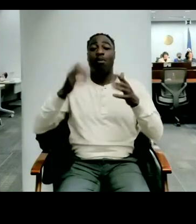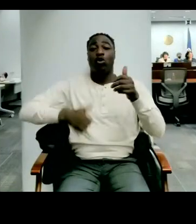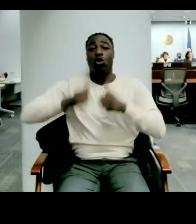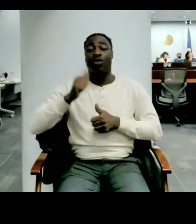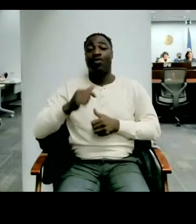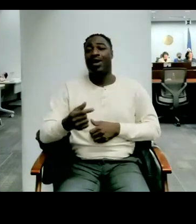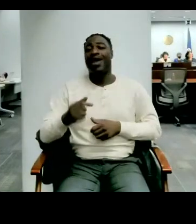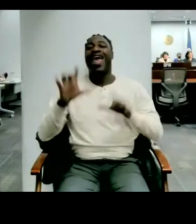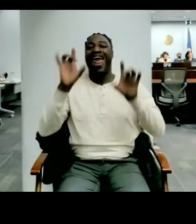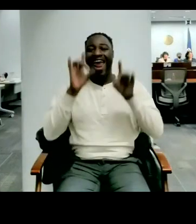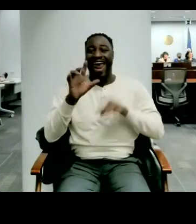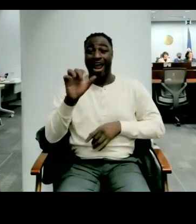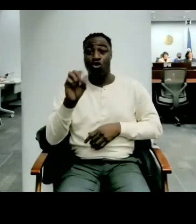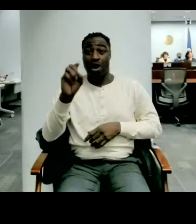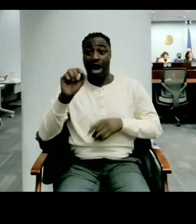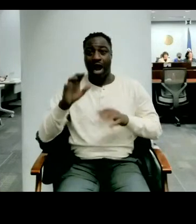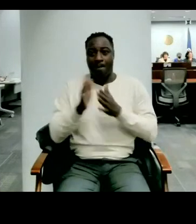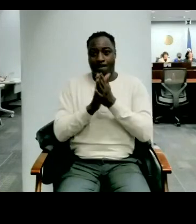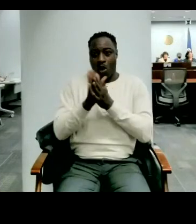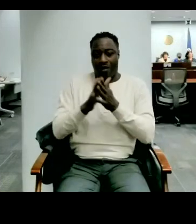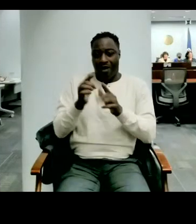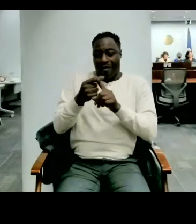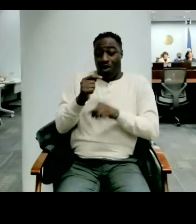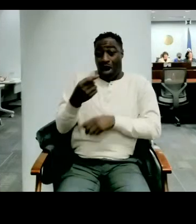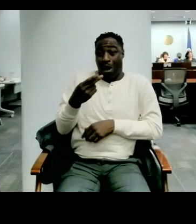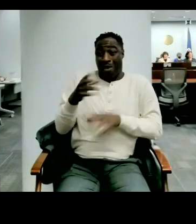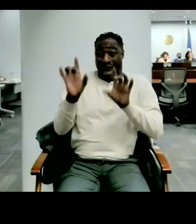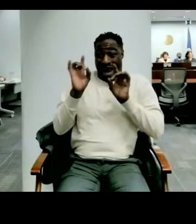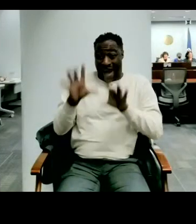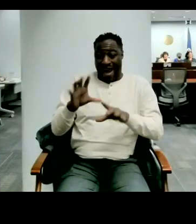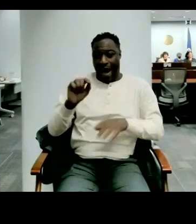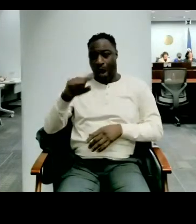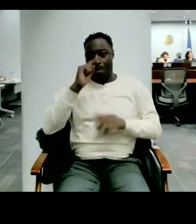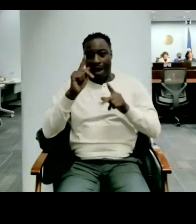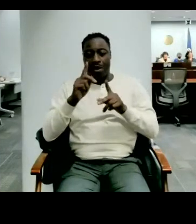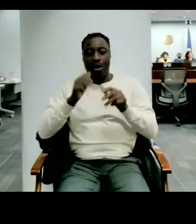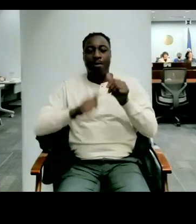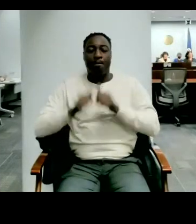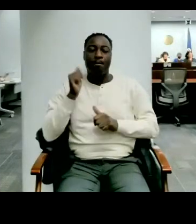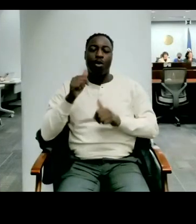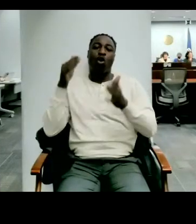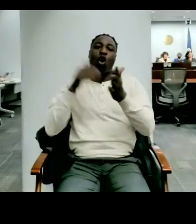hate crimes being racially motivated and with Black people being most frequently targeted.